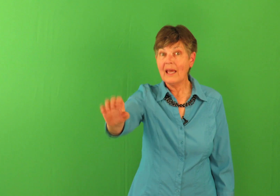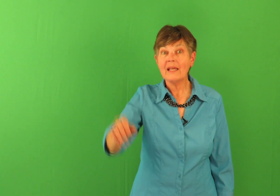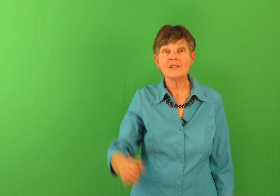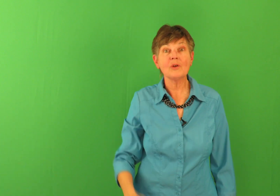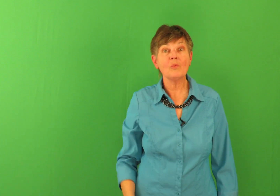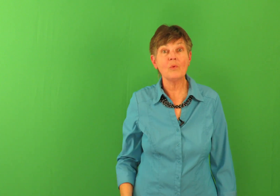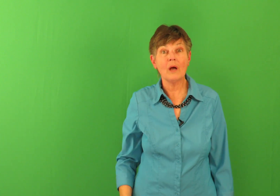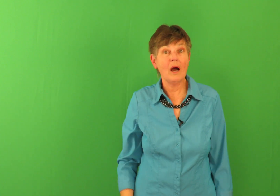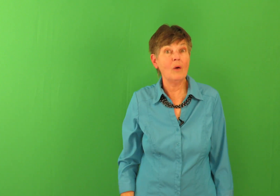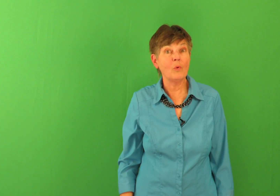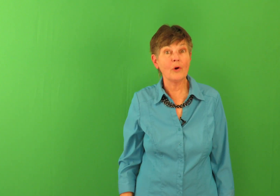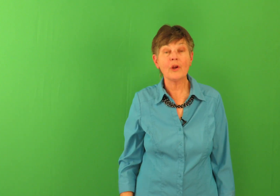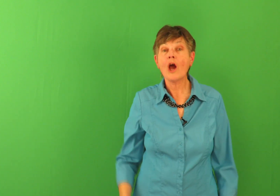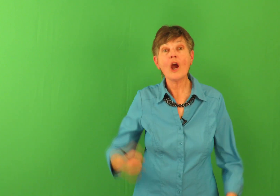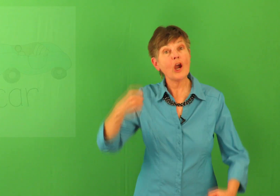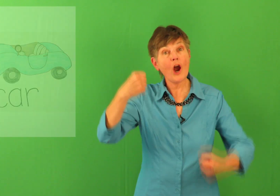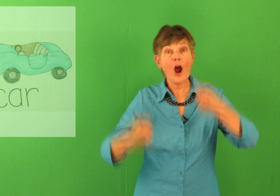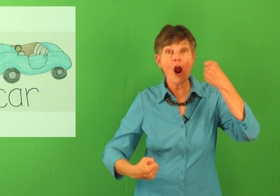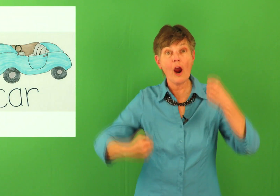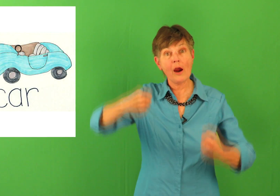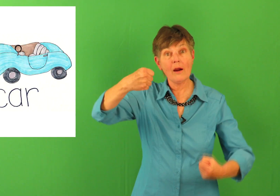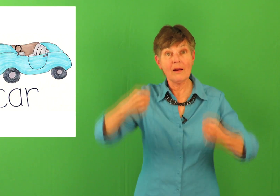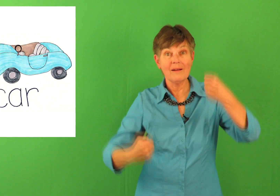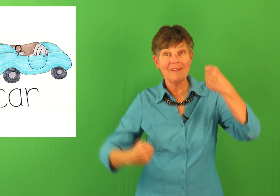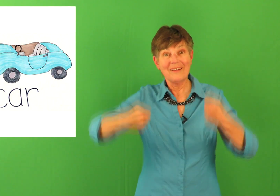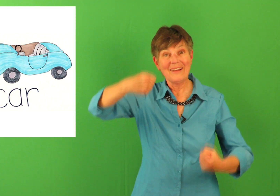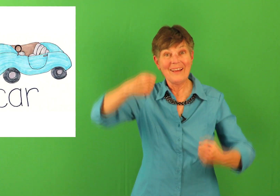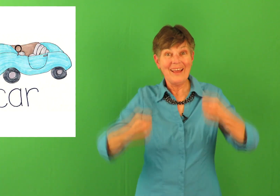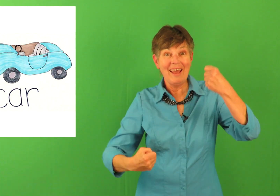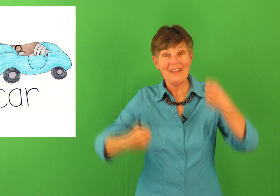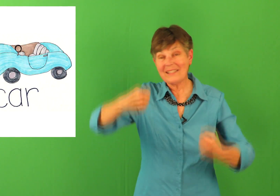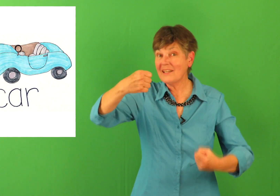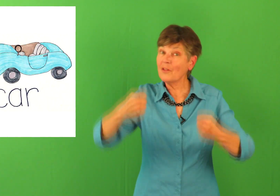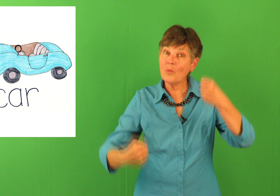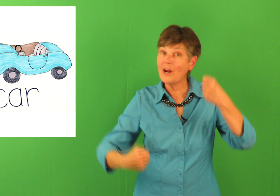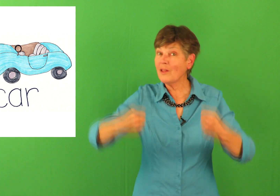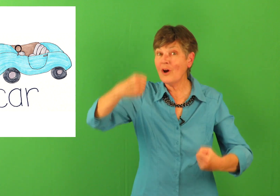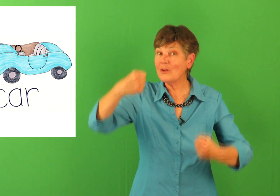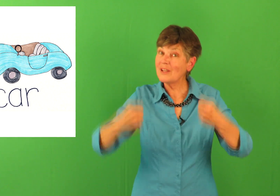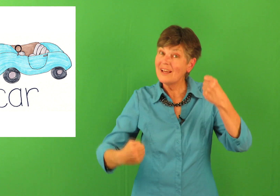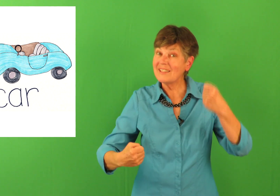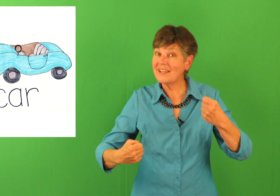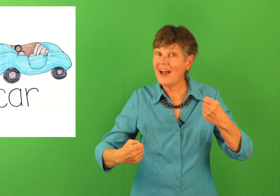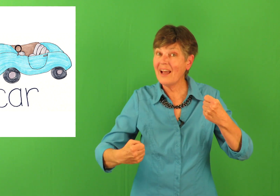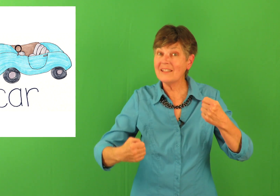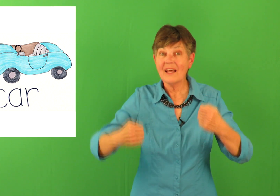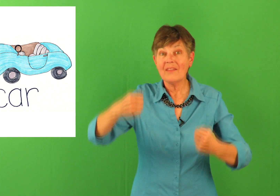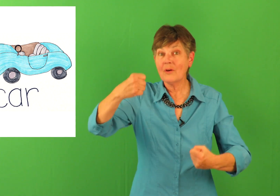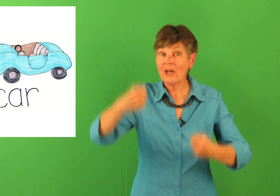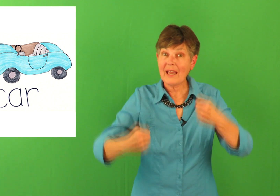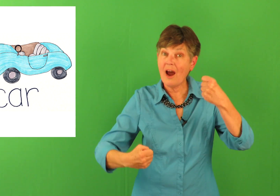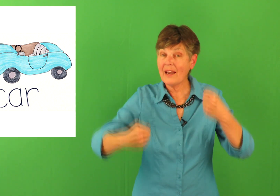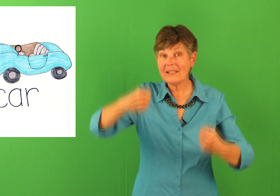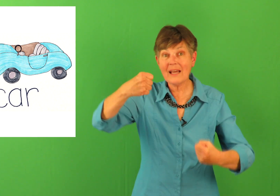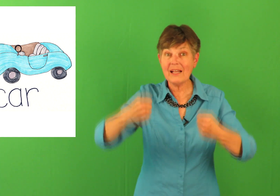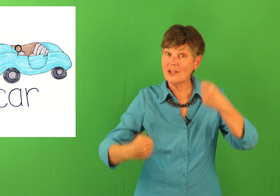some awkward car and that's another one of those signs those iconic signs it